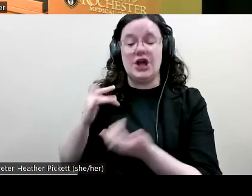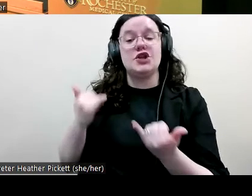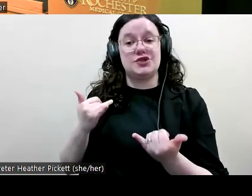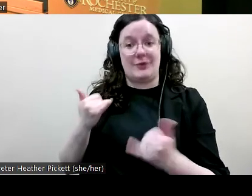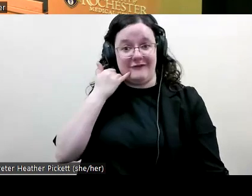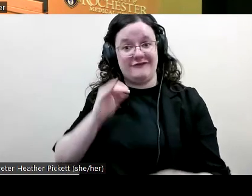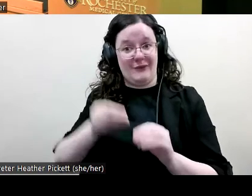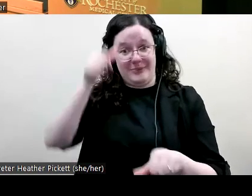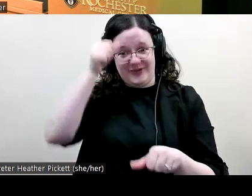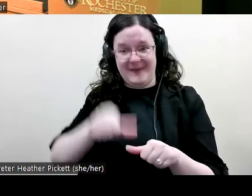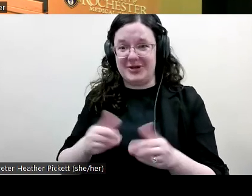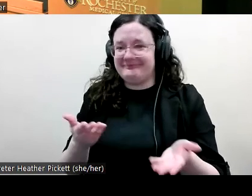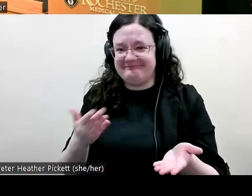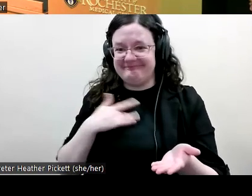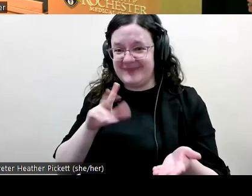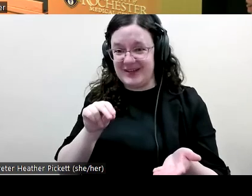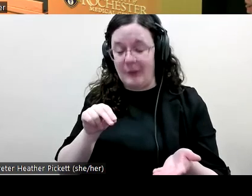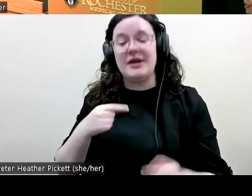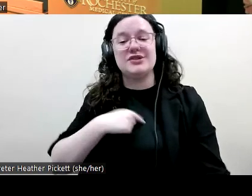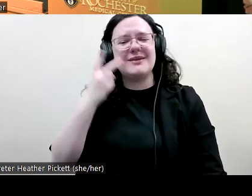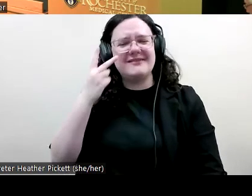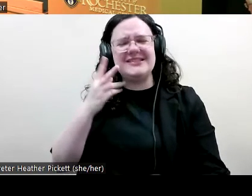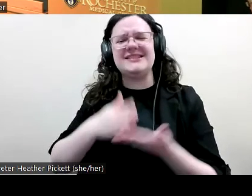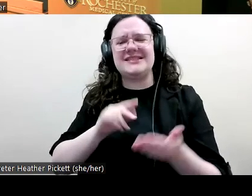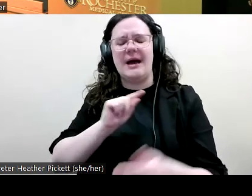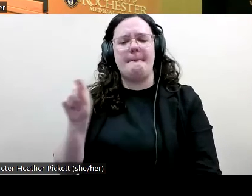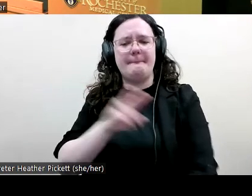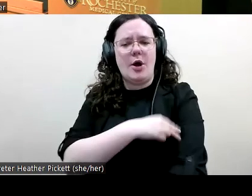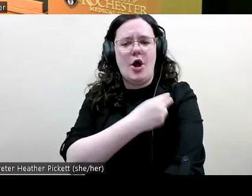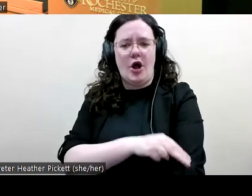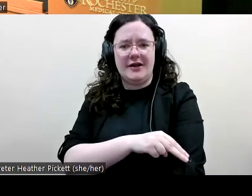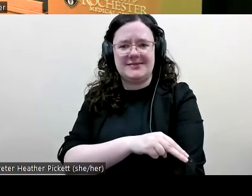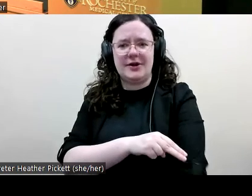seen some hospitals at least put the cell phones in kind of in the nurses station kind of locked so